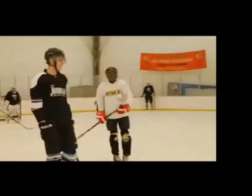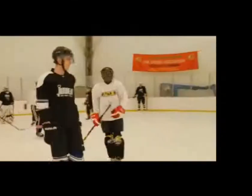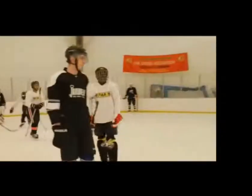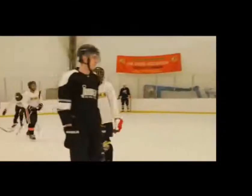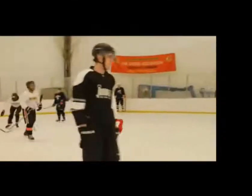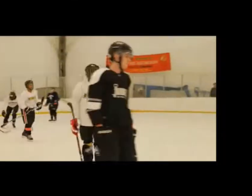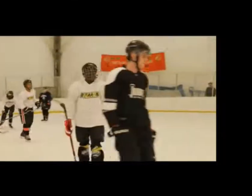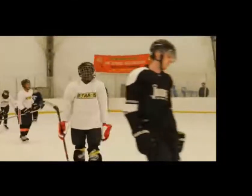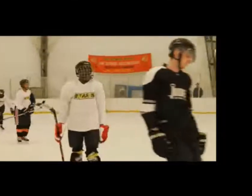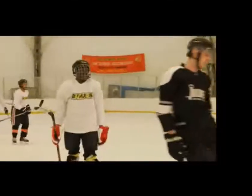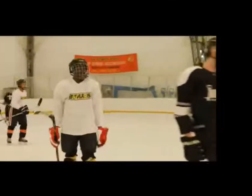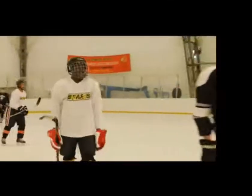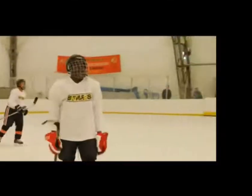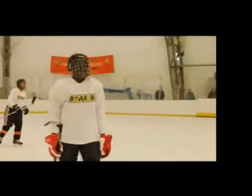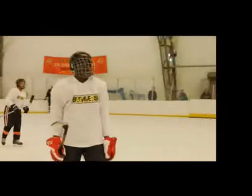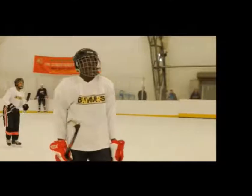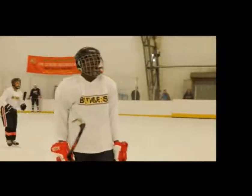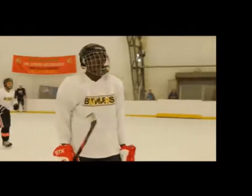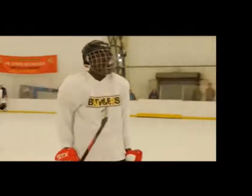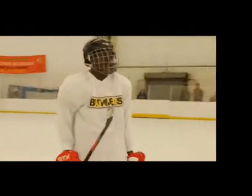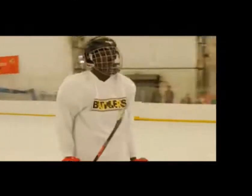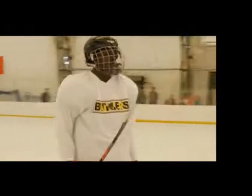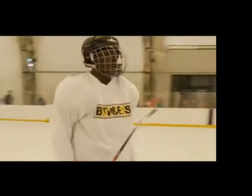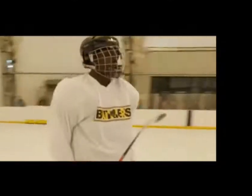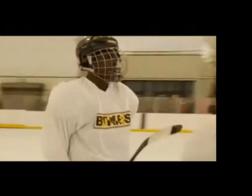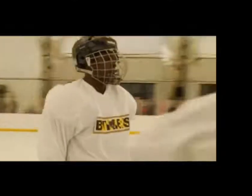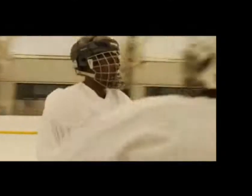along with some friends too that i know to help tavon